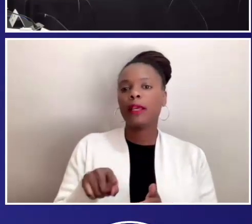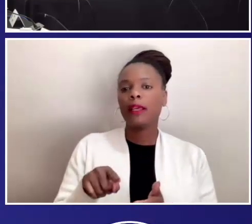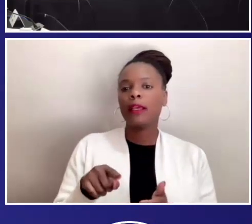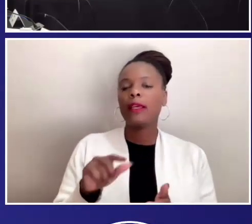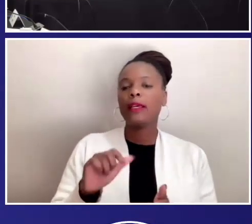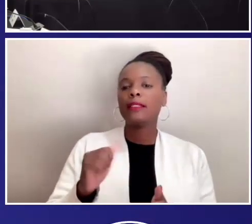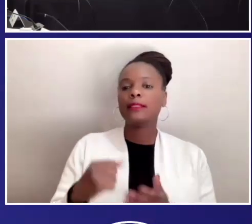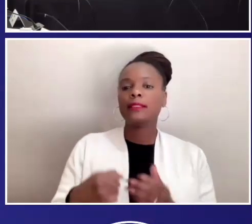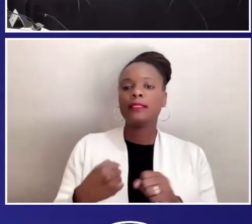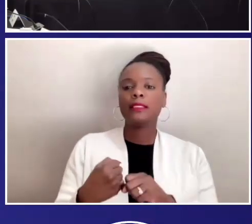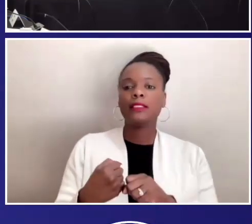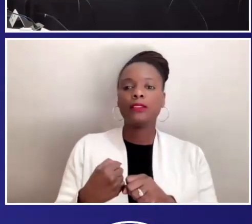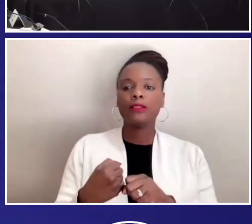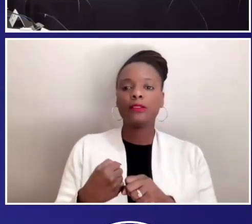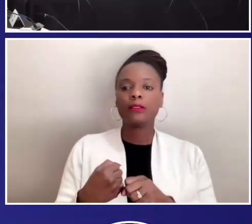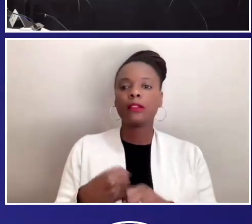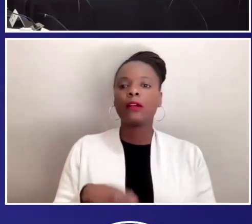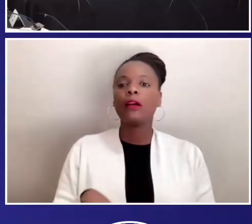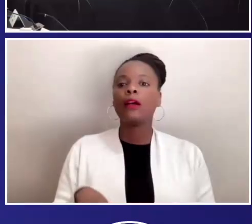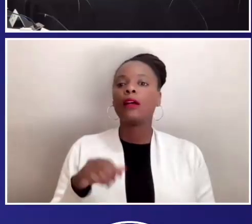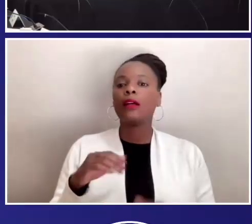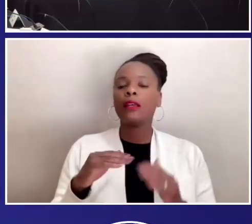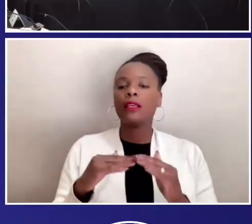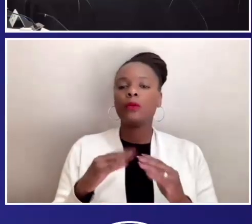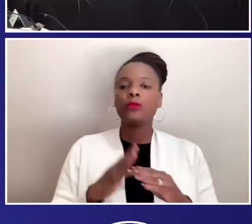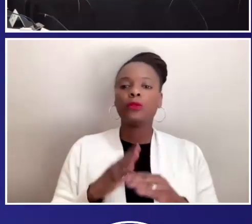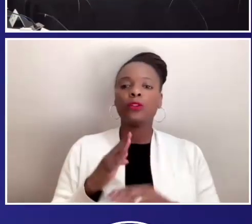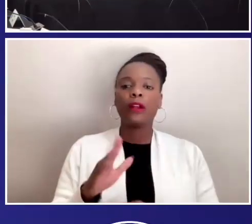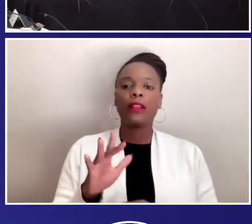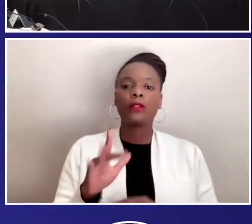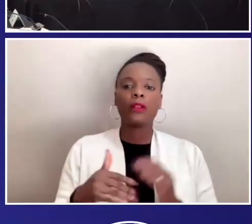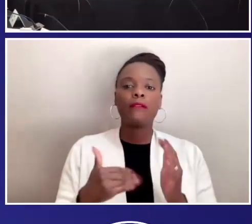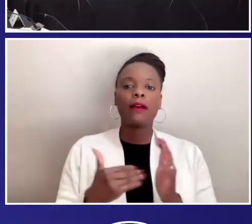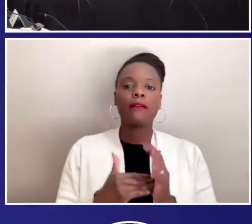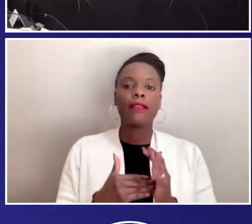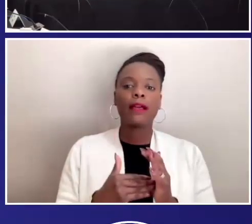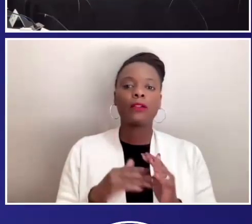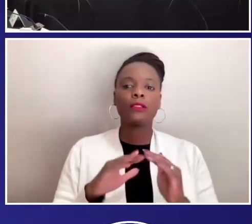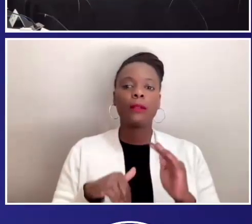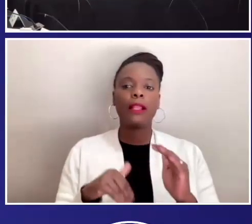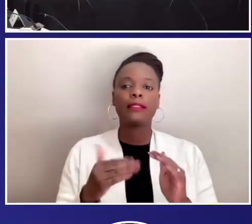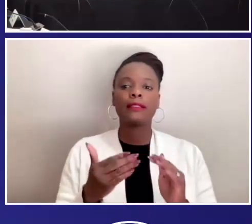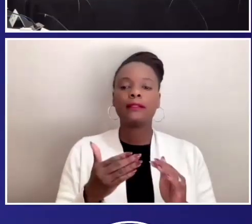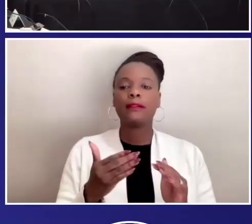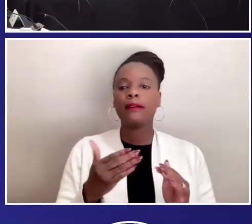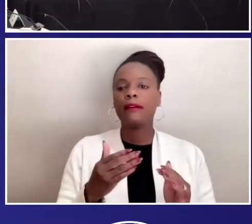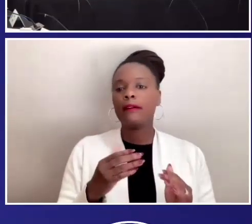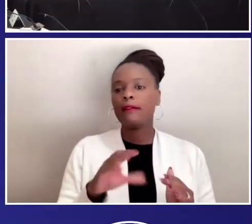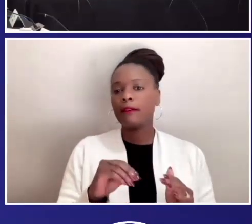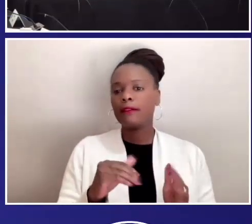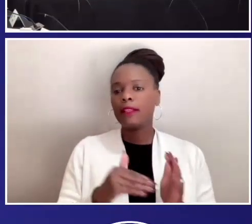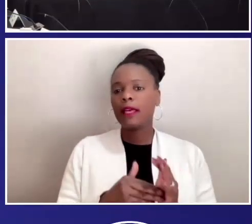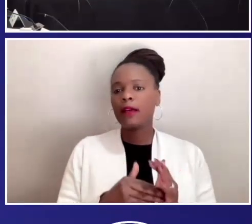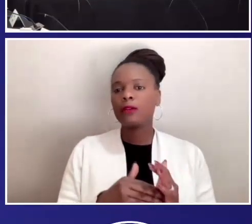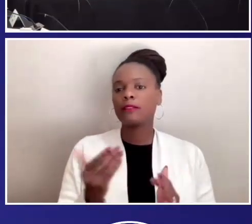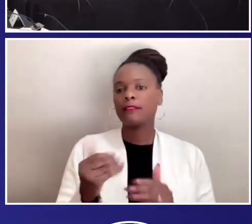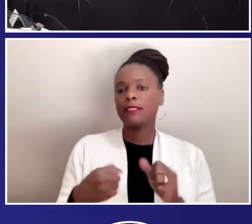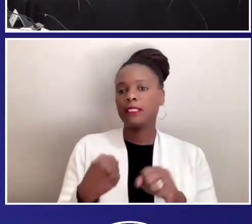but less than $50,000 -- 15. Equal to or greater than $50,000, but less than $100,000, they have 20 years.